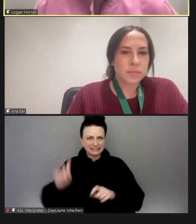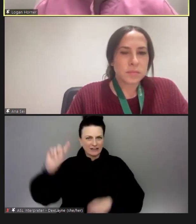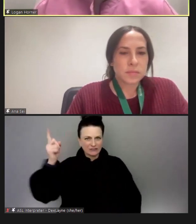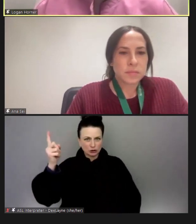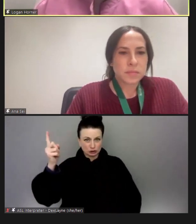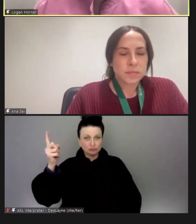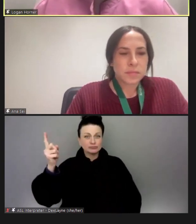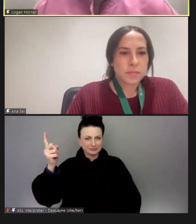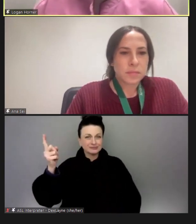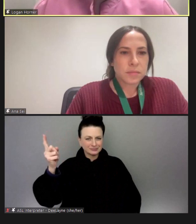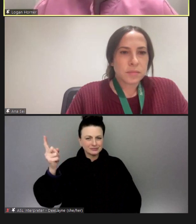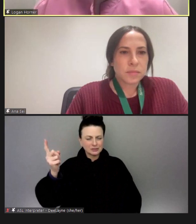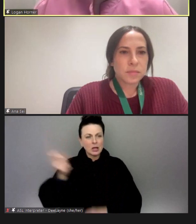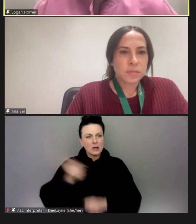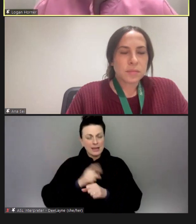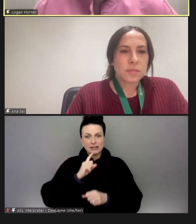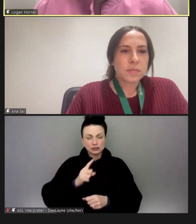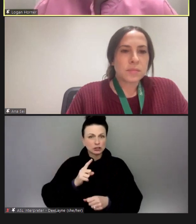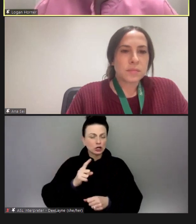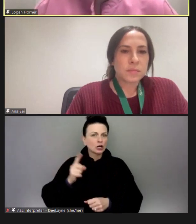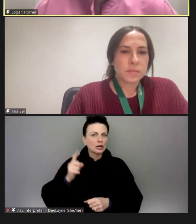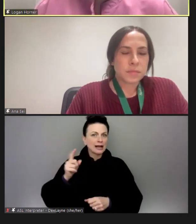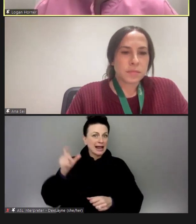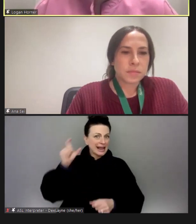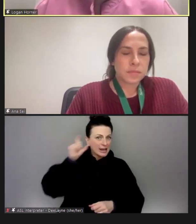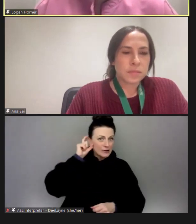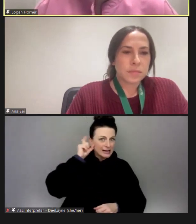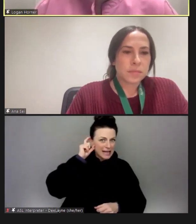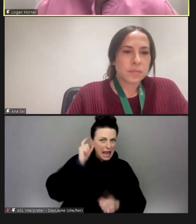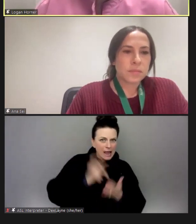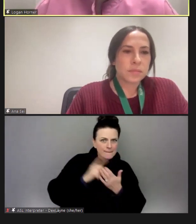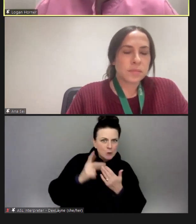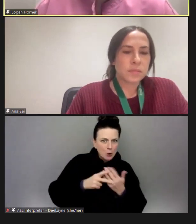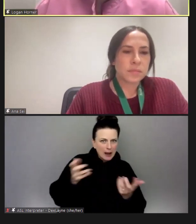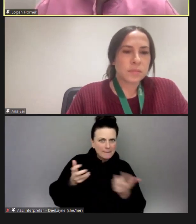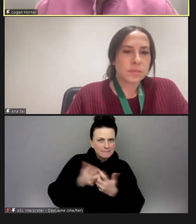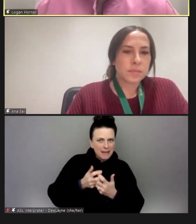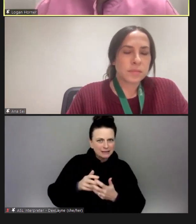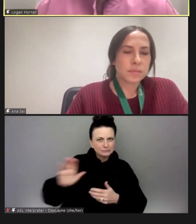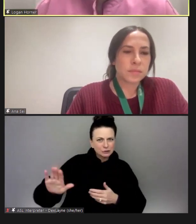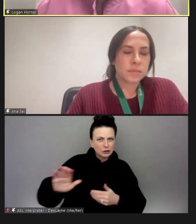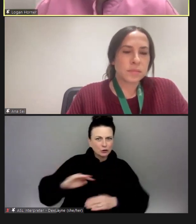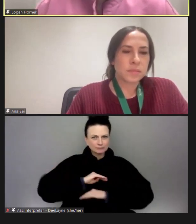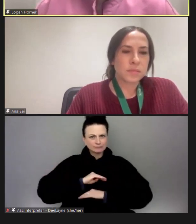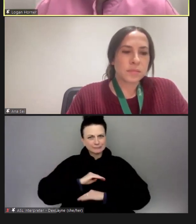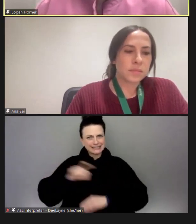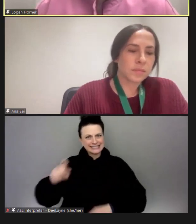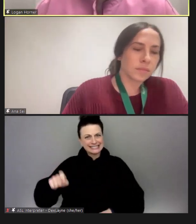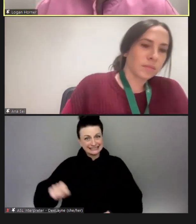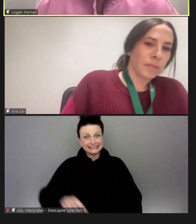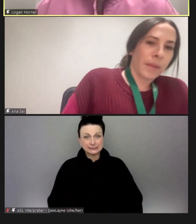the child's hearing aid is programmed to